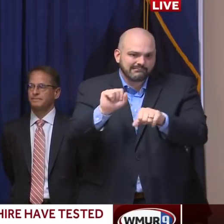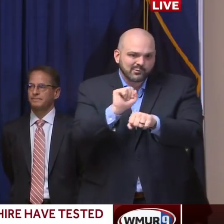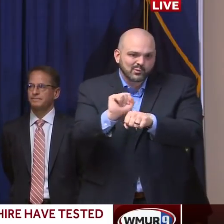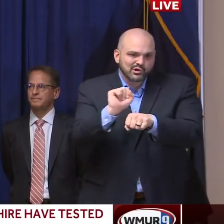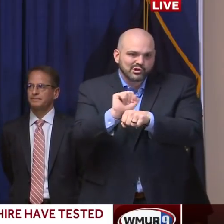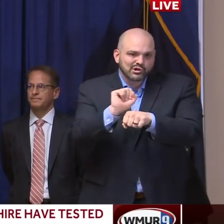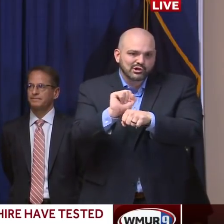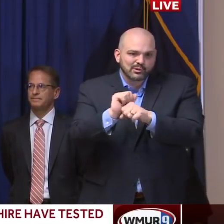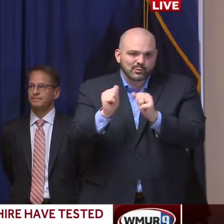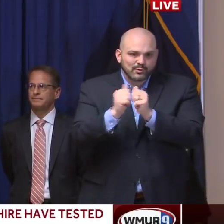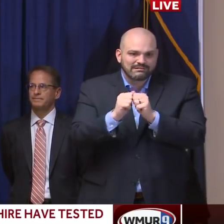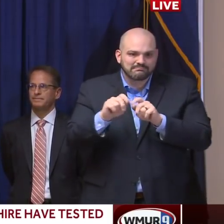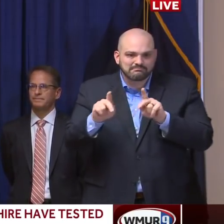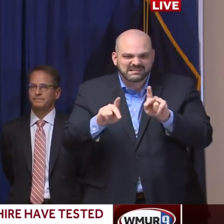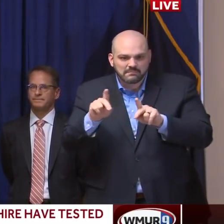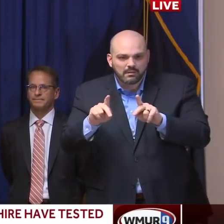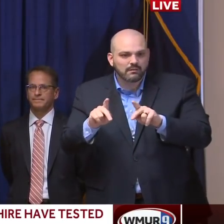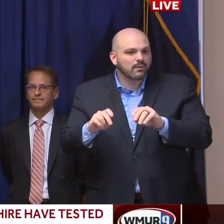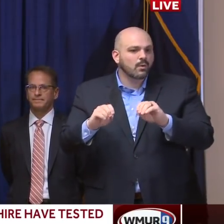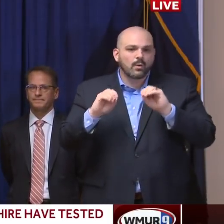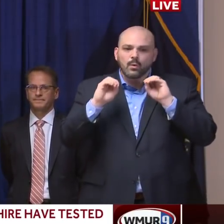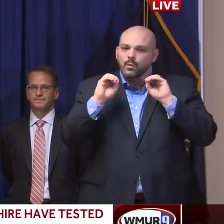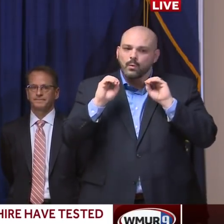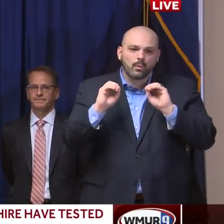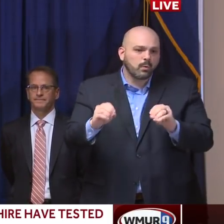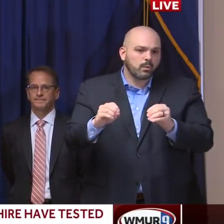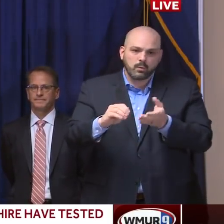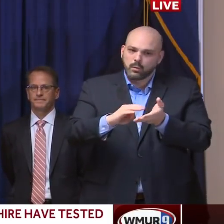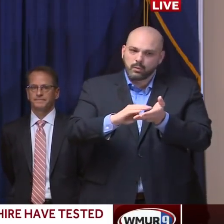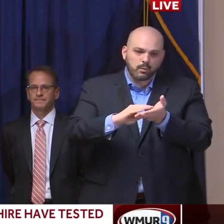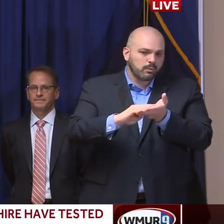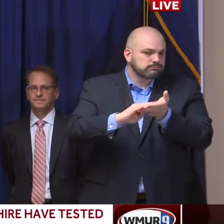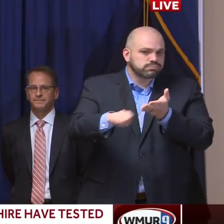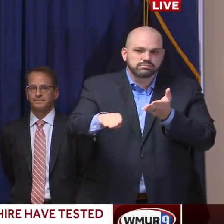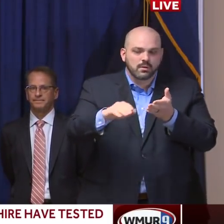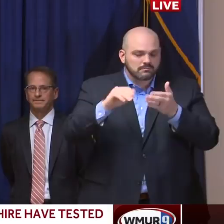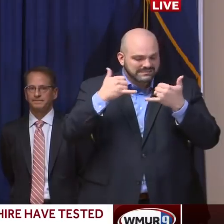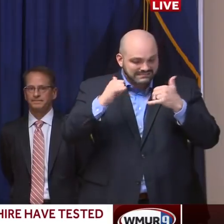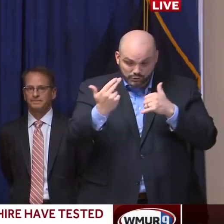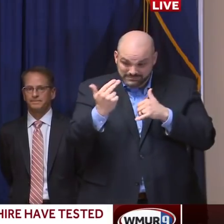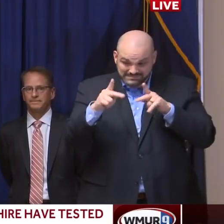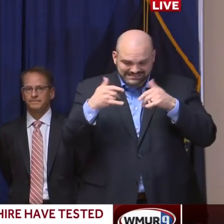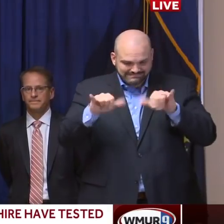THAT IS SOMETHING WE ARE STILL WORKING ON WITH THE PEOPLE THAT HAVE IMPROVED WITH COVID-19.